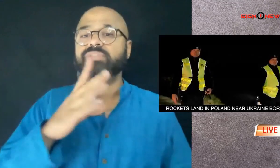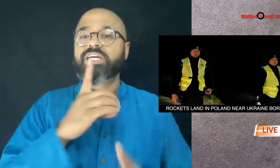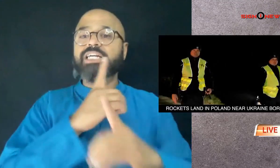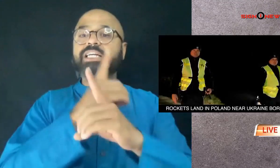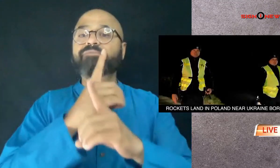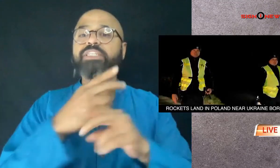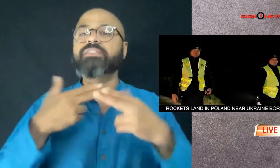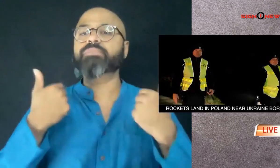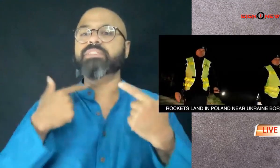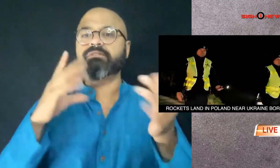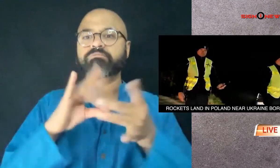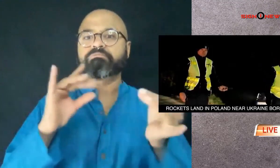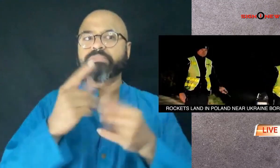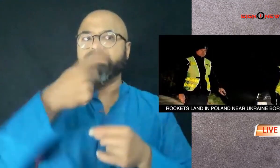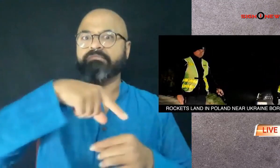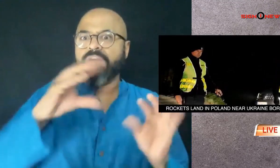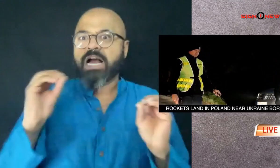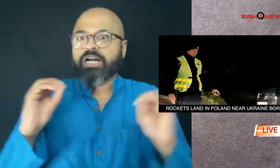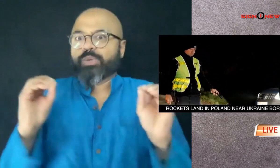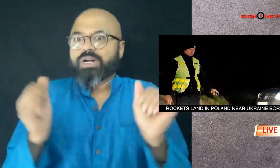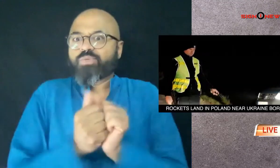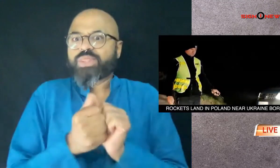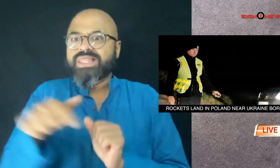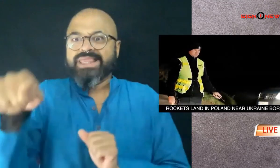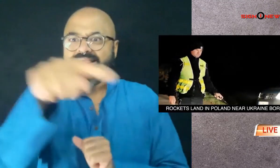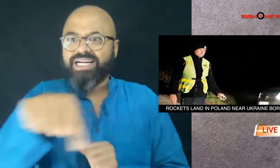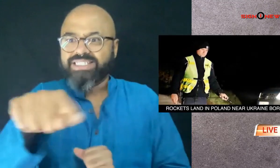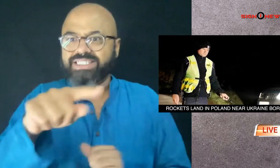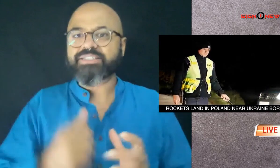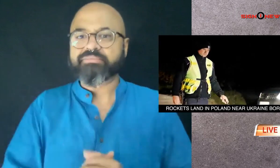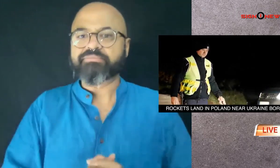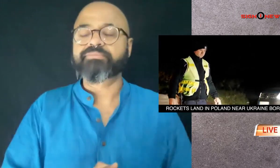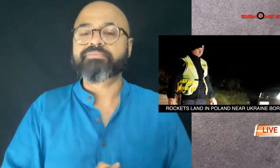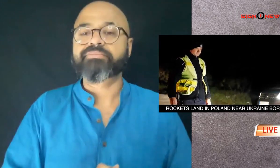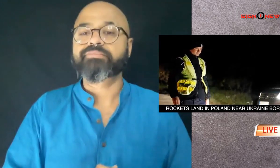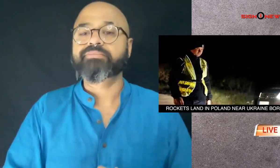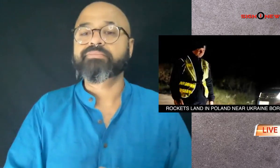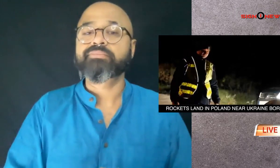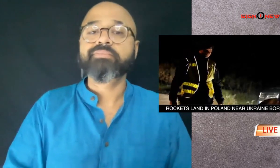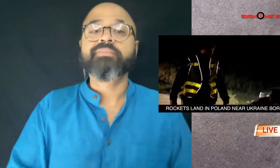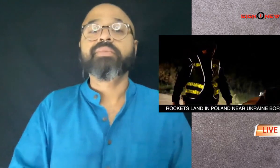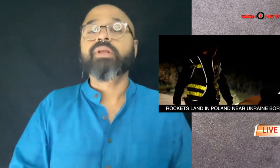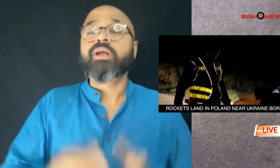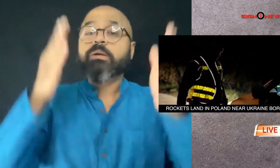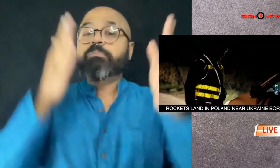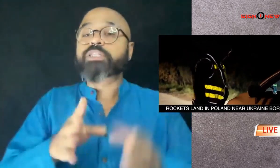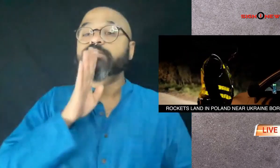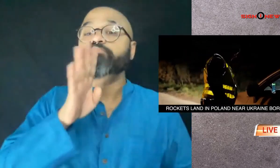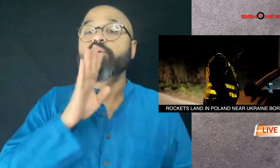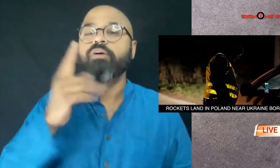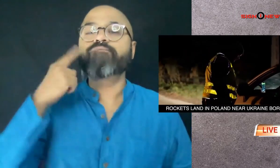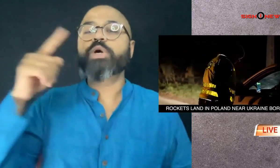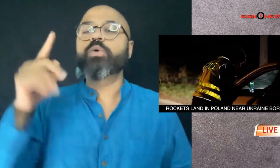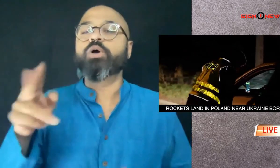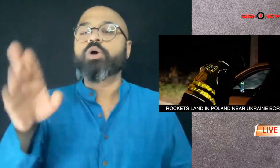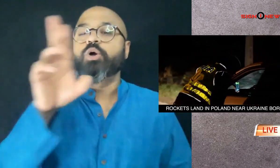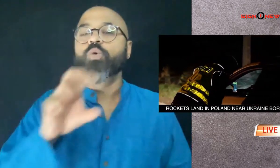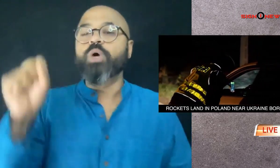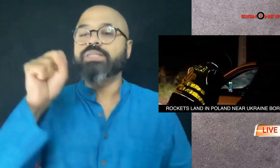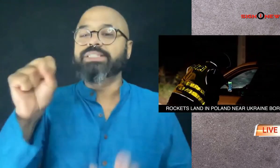had nothing to do with this a spokesperson for the US State Department says they cannot